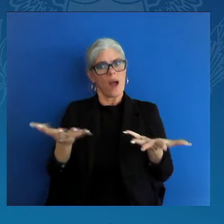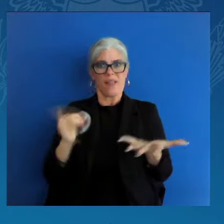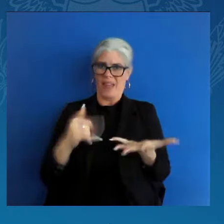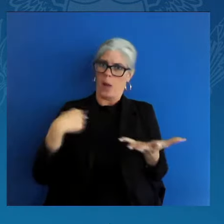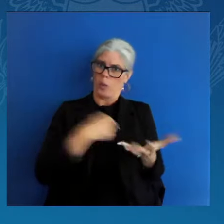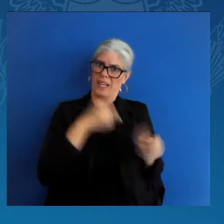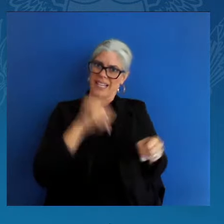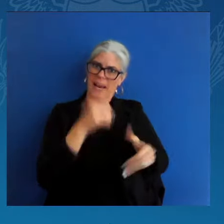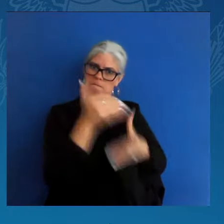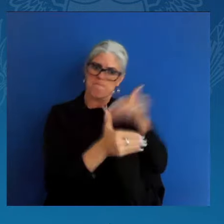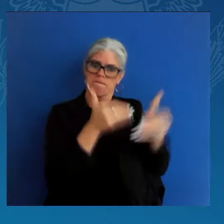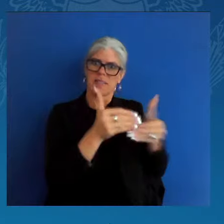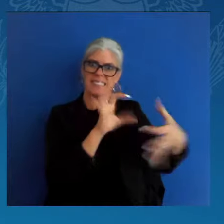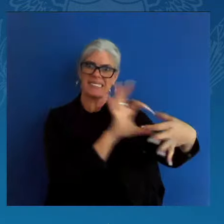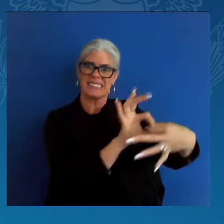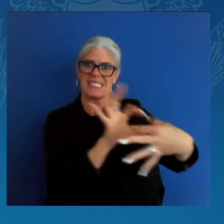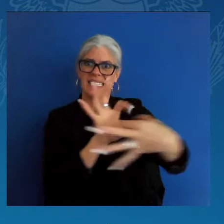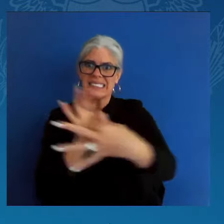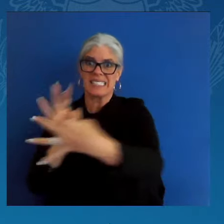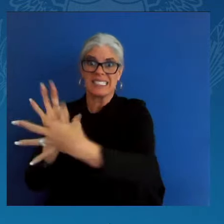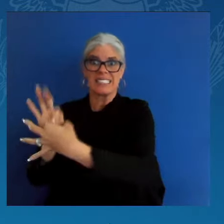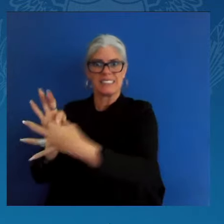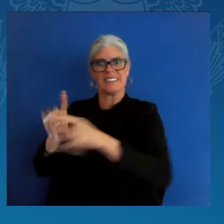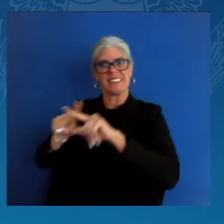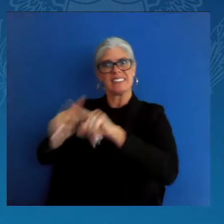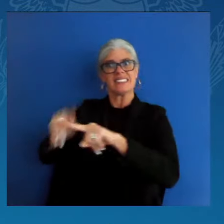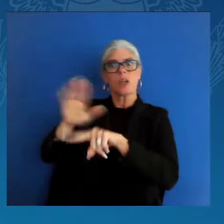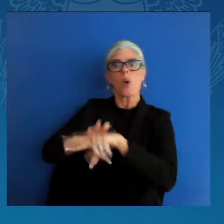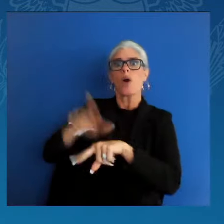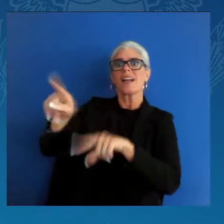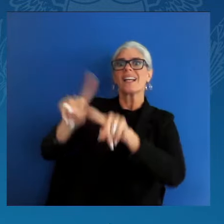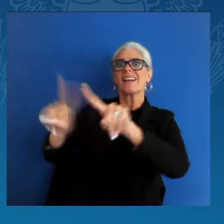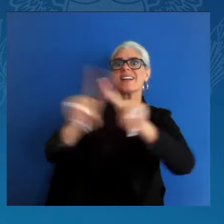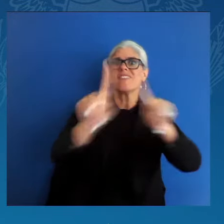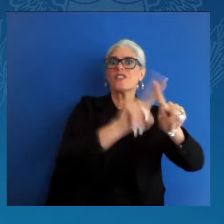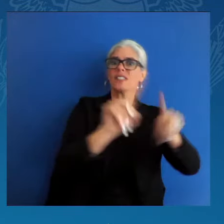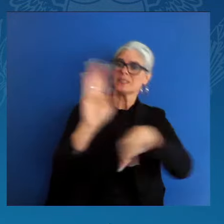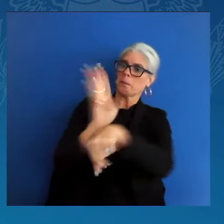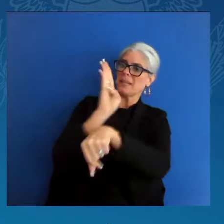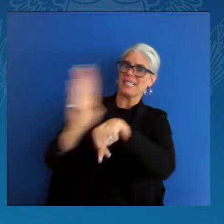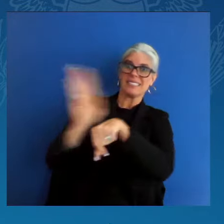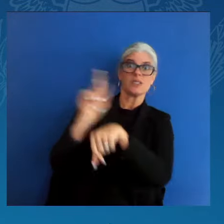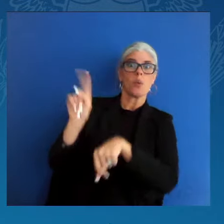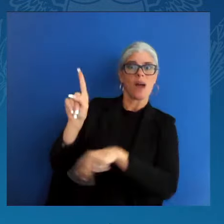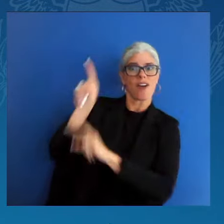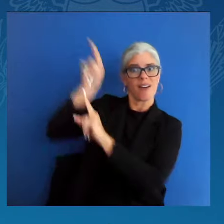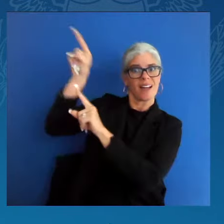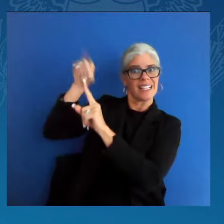is on threats to our industries, intellectual property to space related supply chains and the expertise